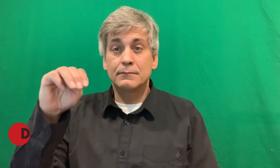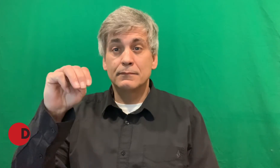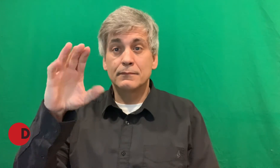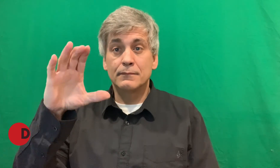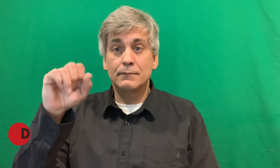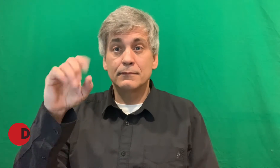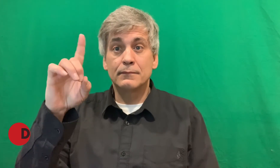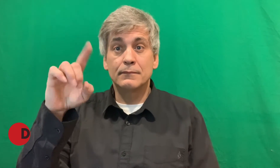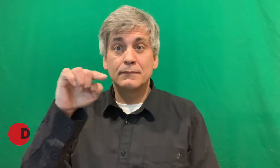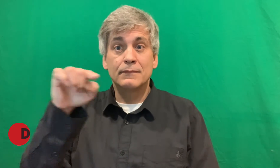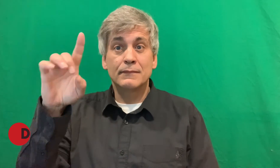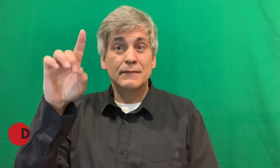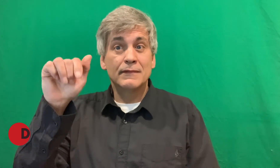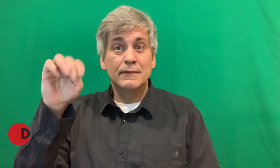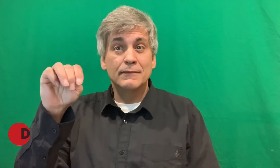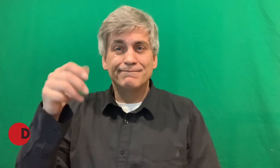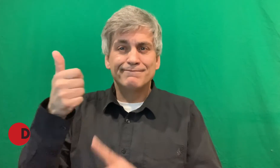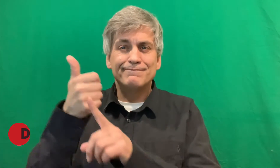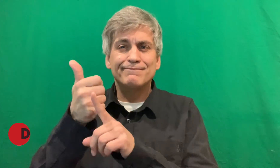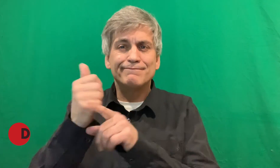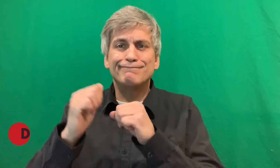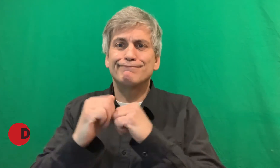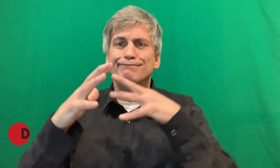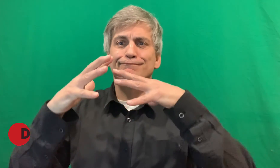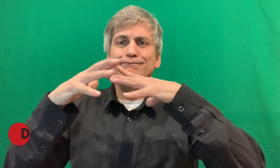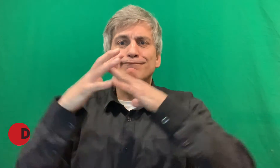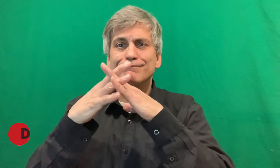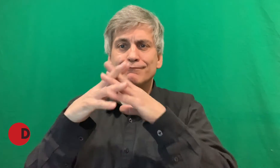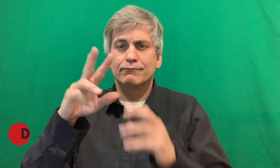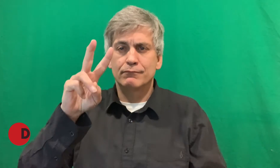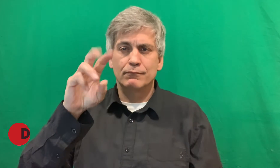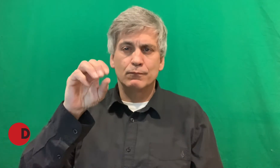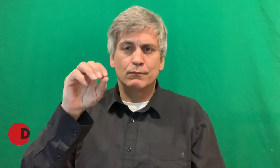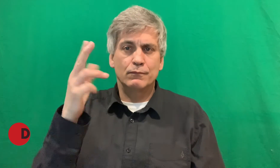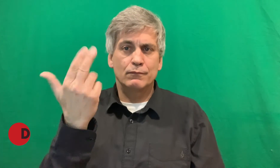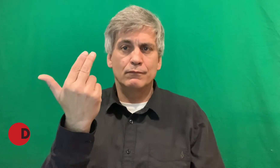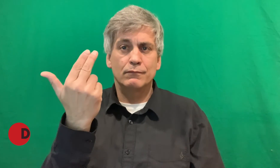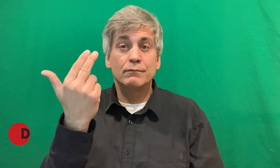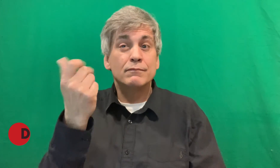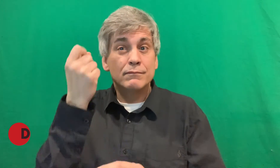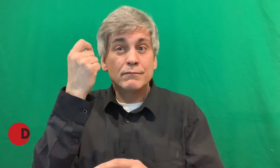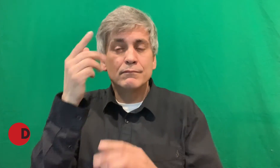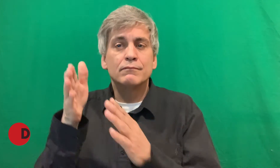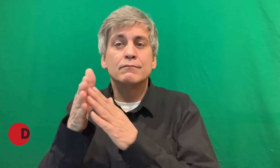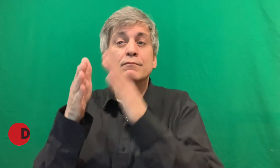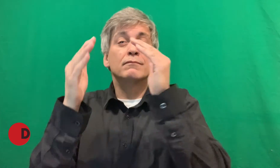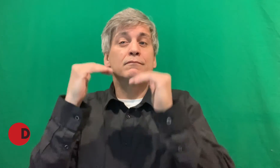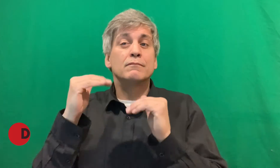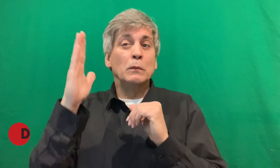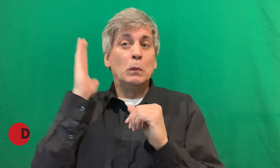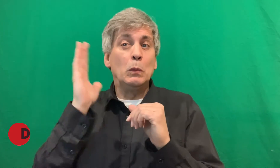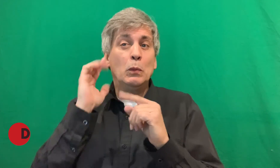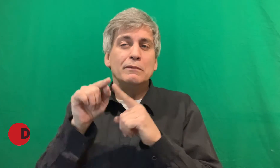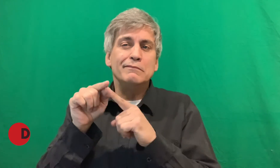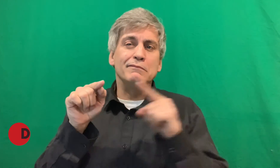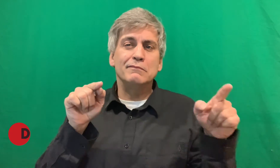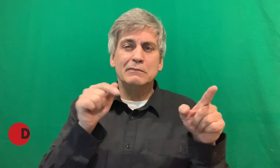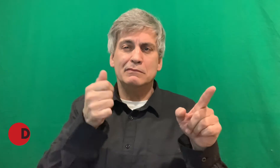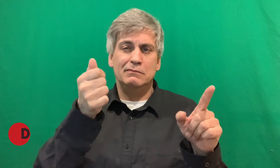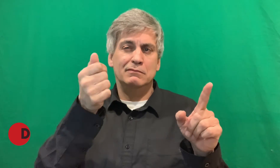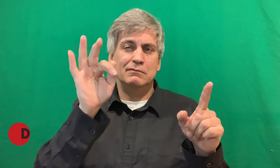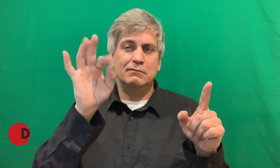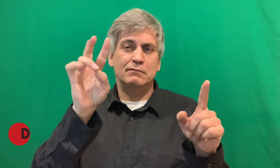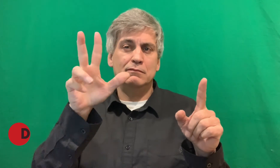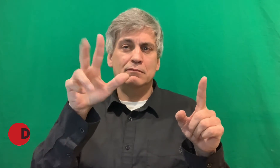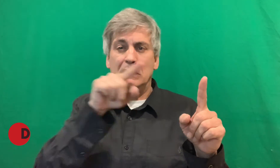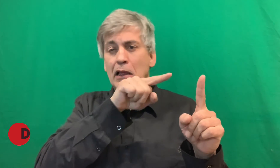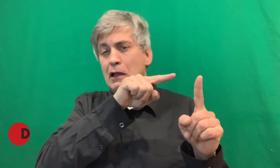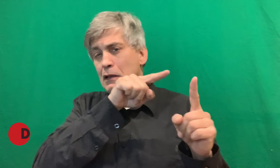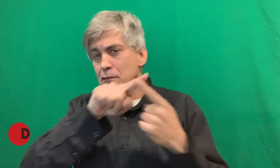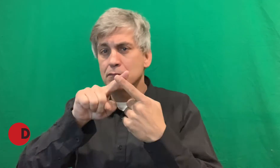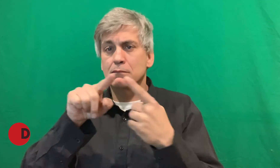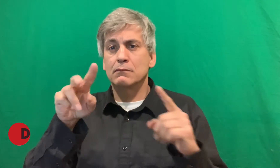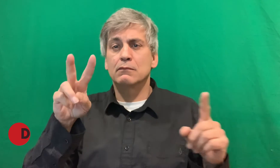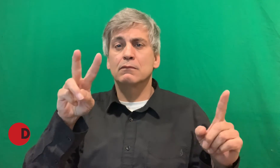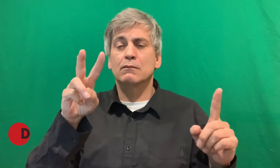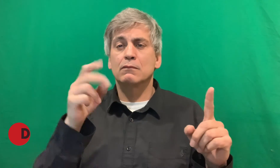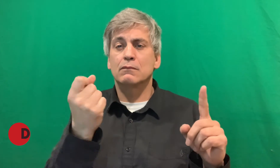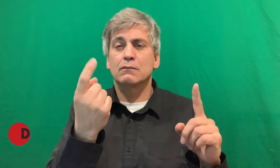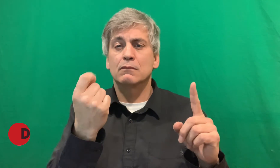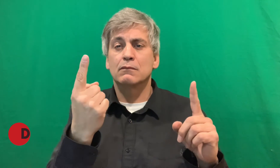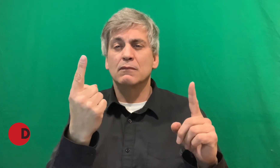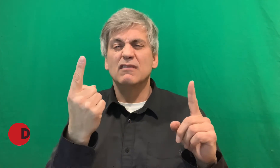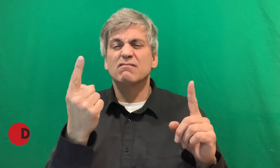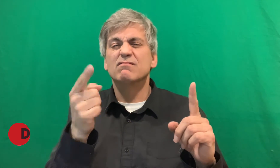MCSD-DAM was launched in 2013 but prior to that from 1973 to 2011,